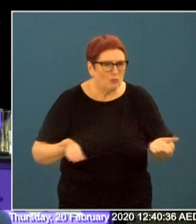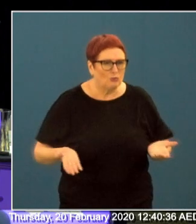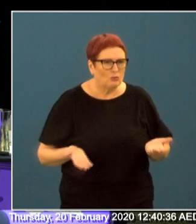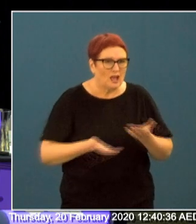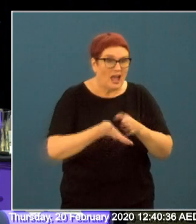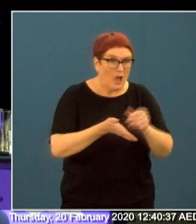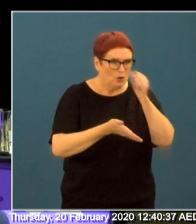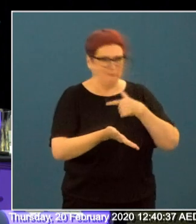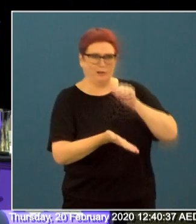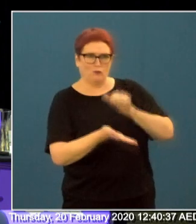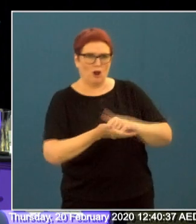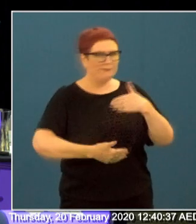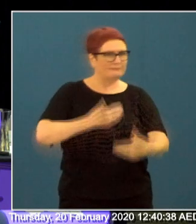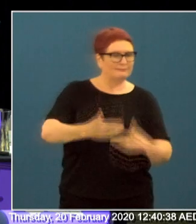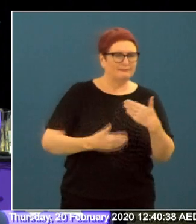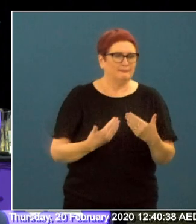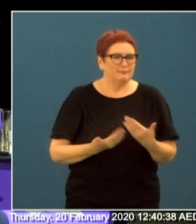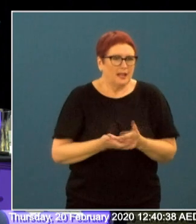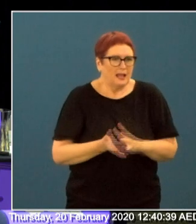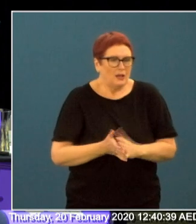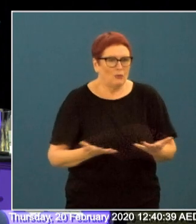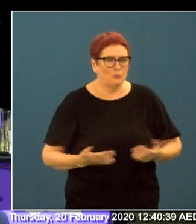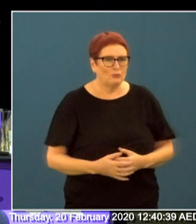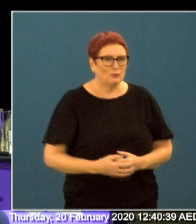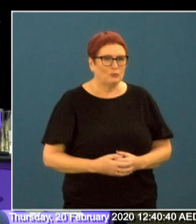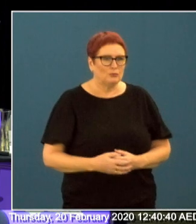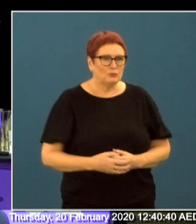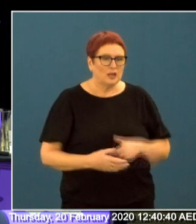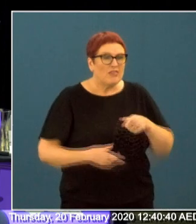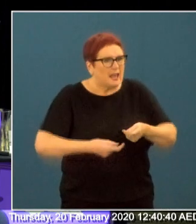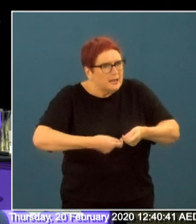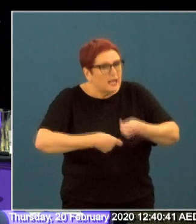and that they become what you would call evidence-based policy?